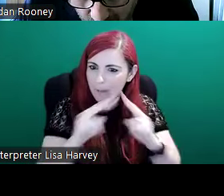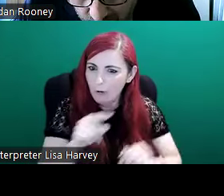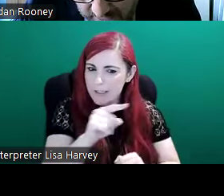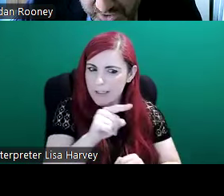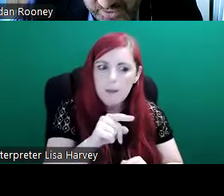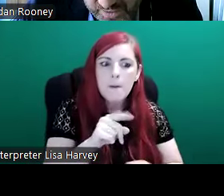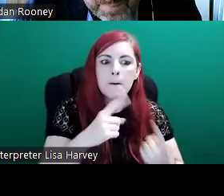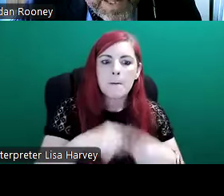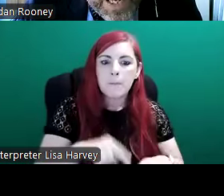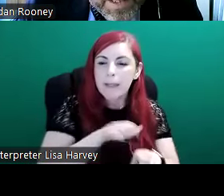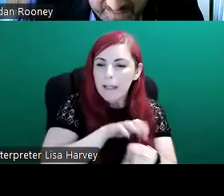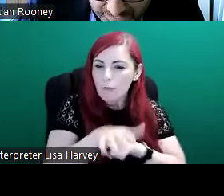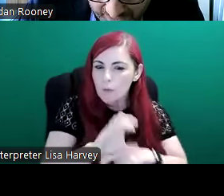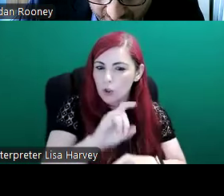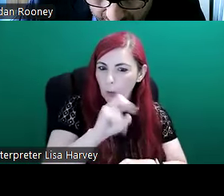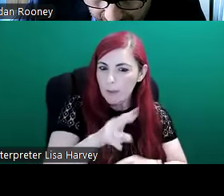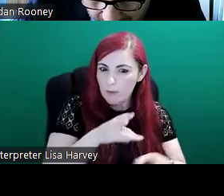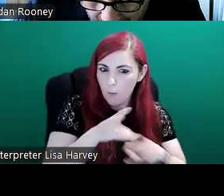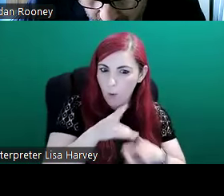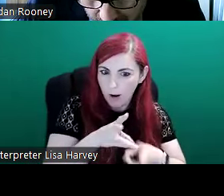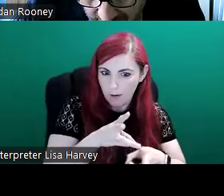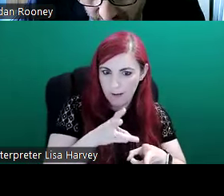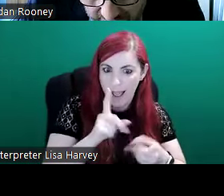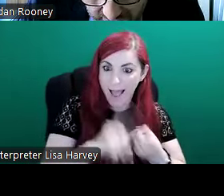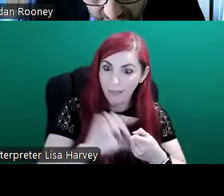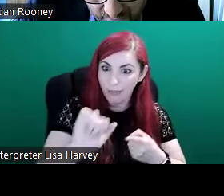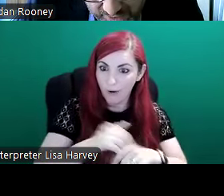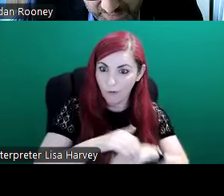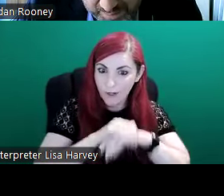their work endured, as did their friendship. Mainie Jellett and Evie Hone traveled to